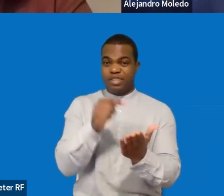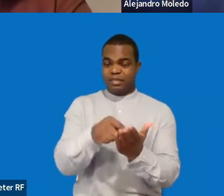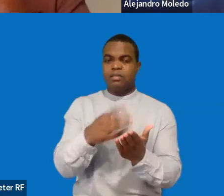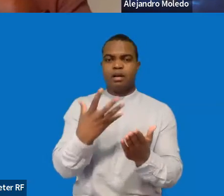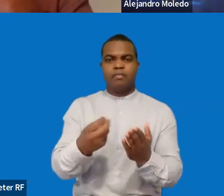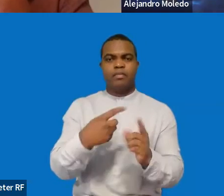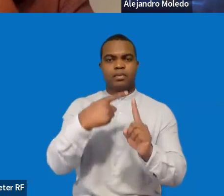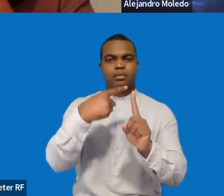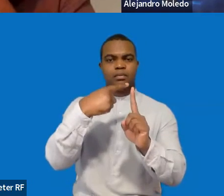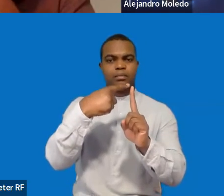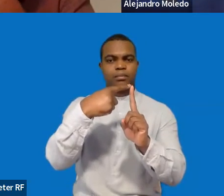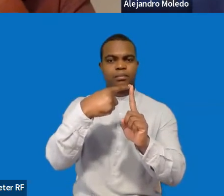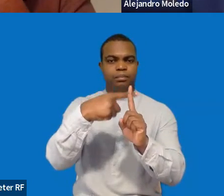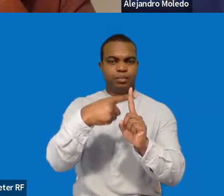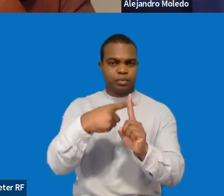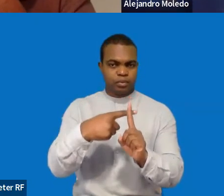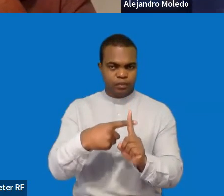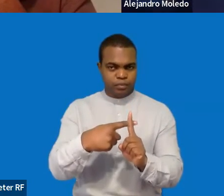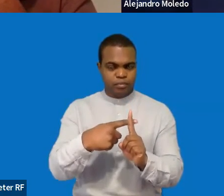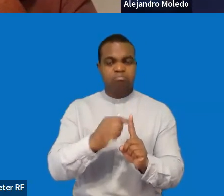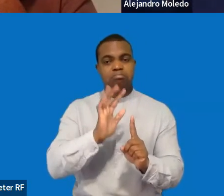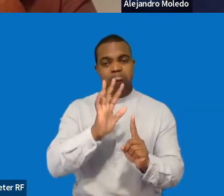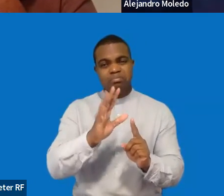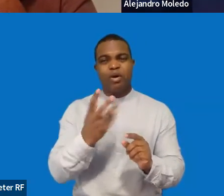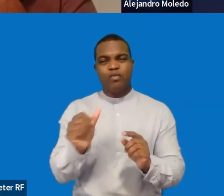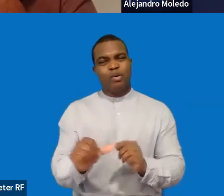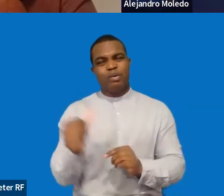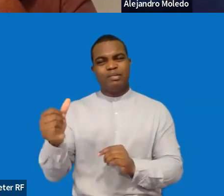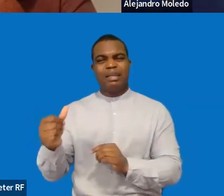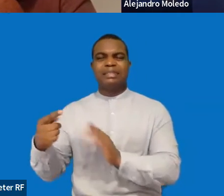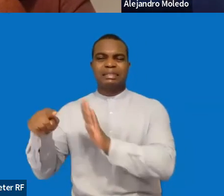Yes. Maybe I didn't explain myself clearly.